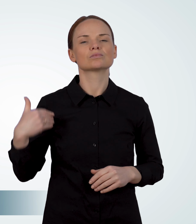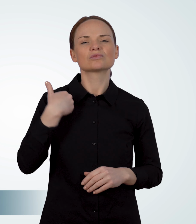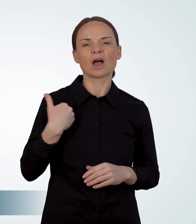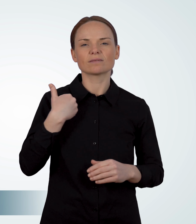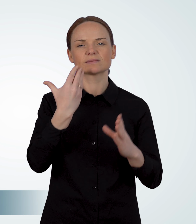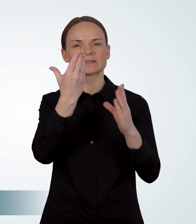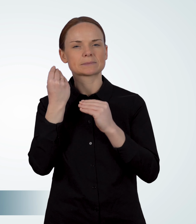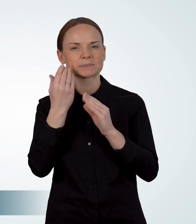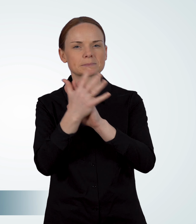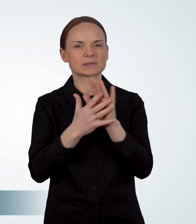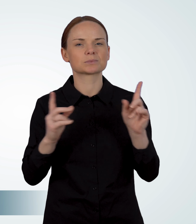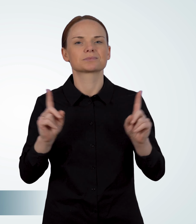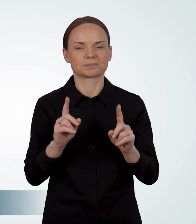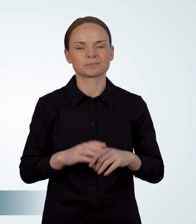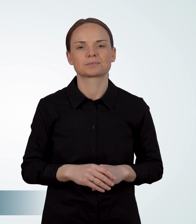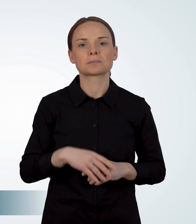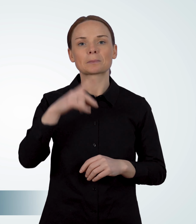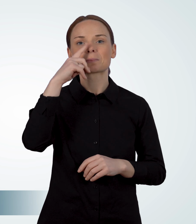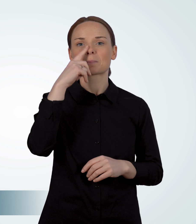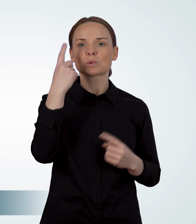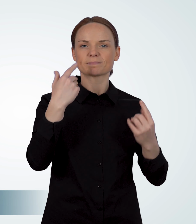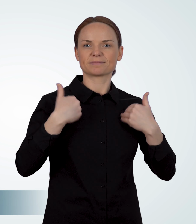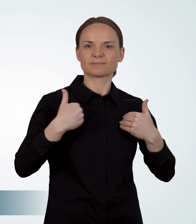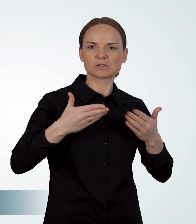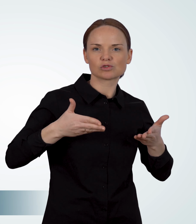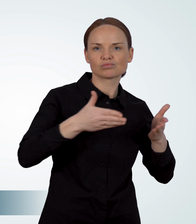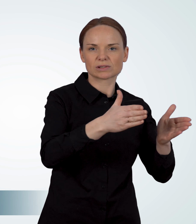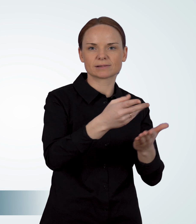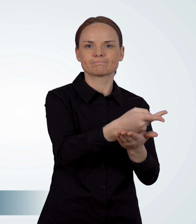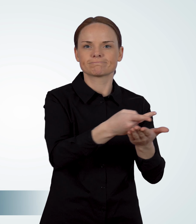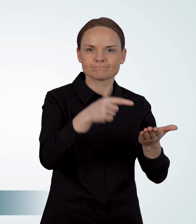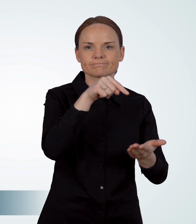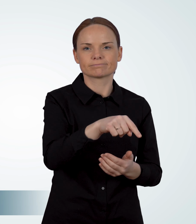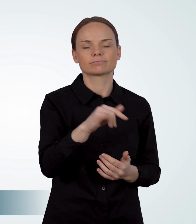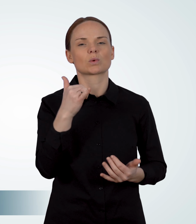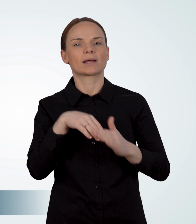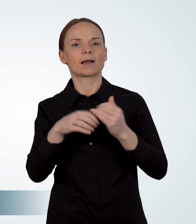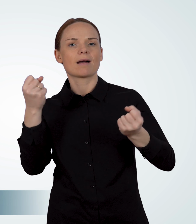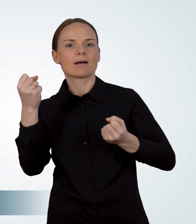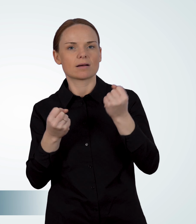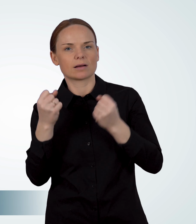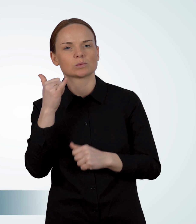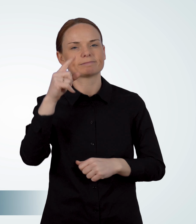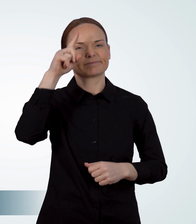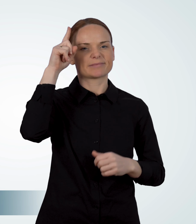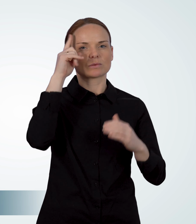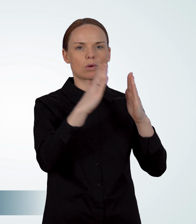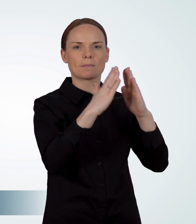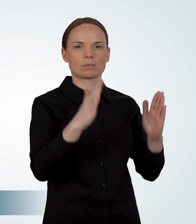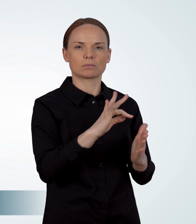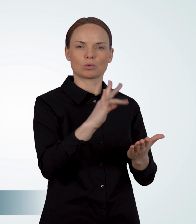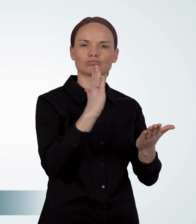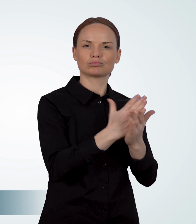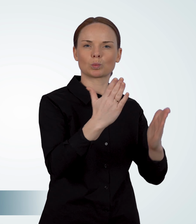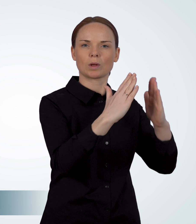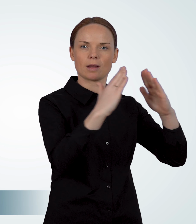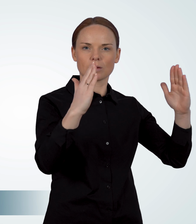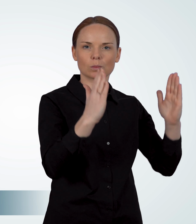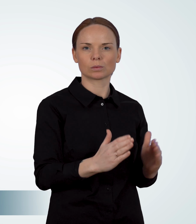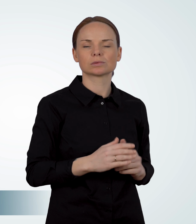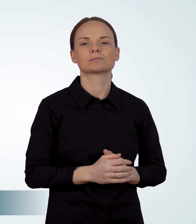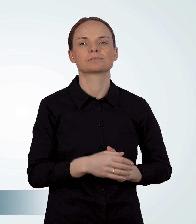Rough sleepers include people living in streets, cars and improvised dwellings.